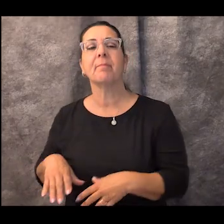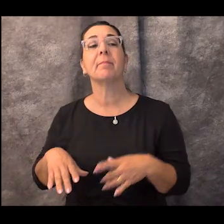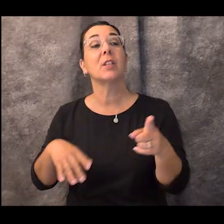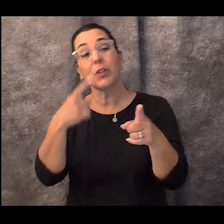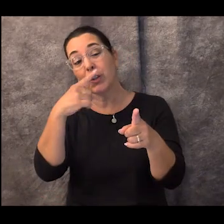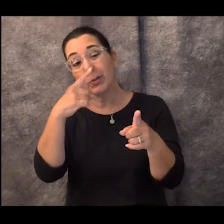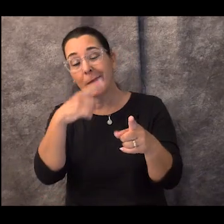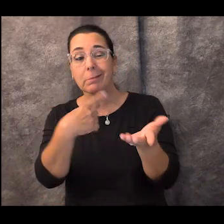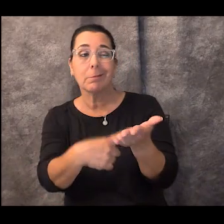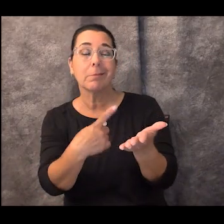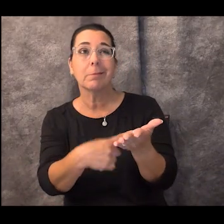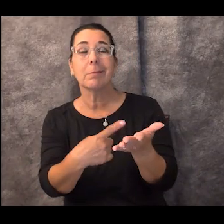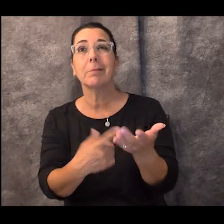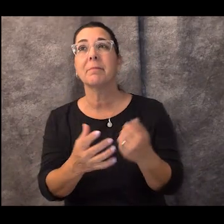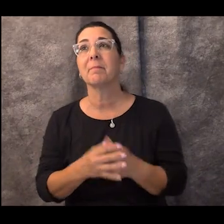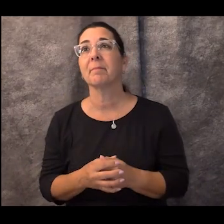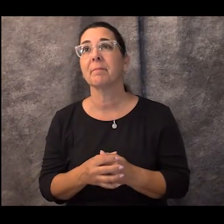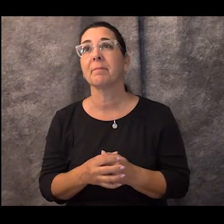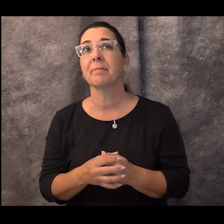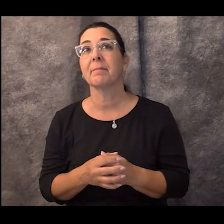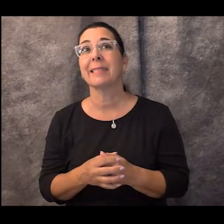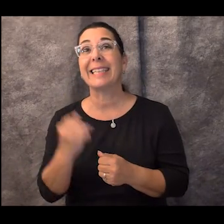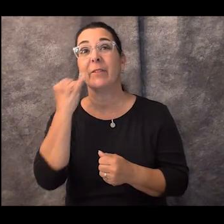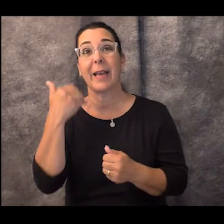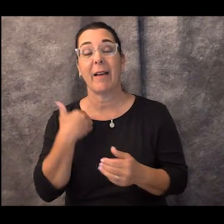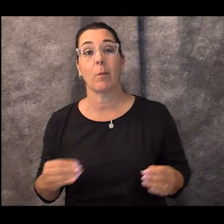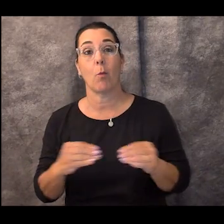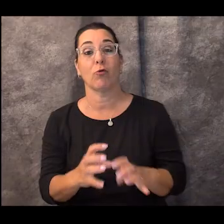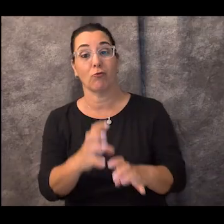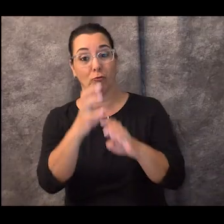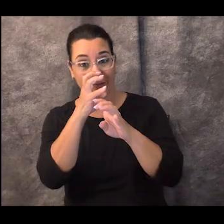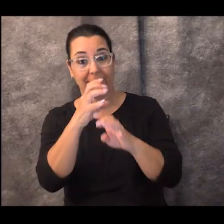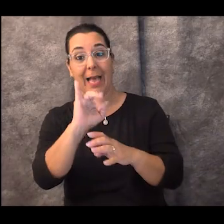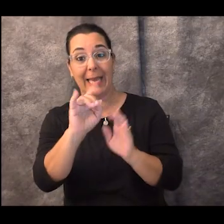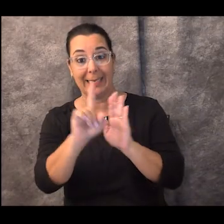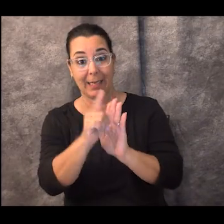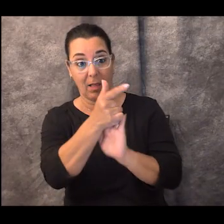how stricter voter ID laws impact voters with disabilities in particular?